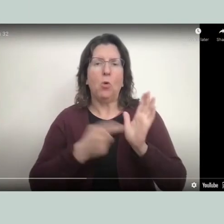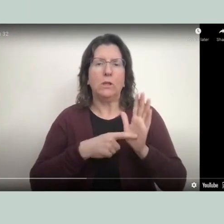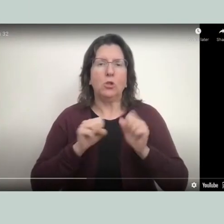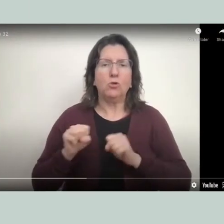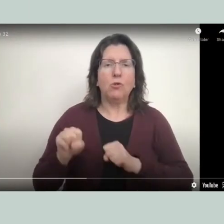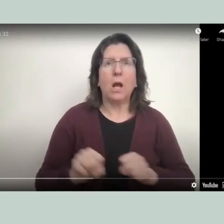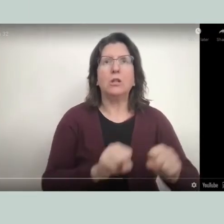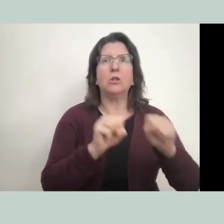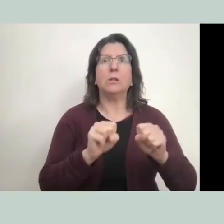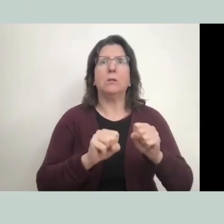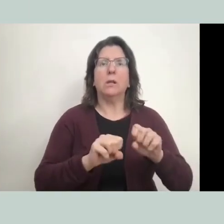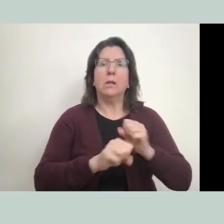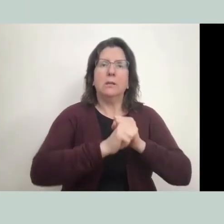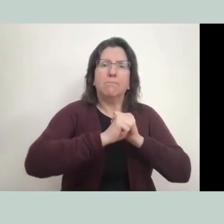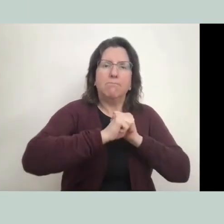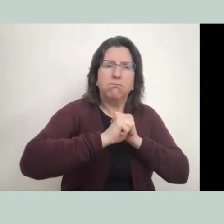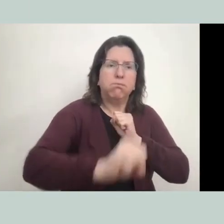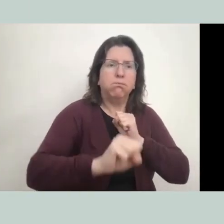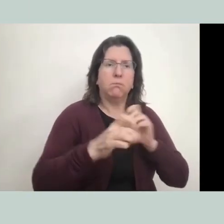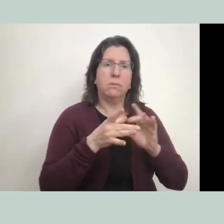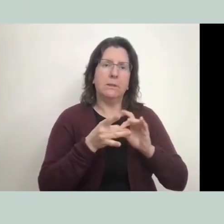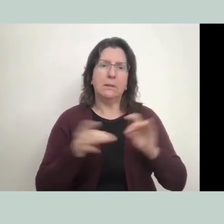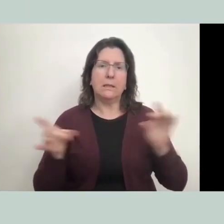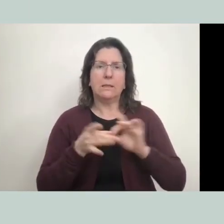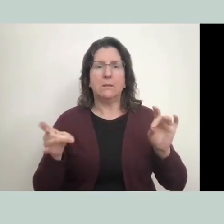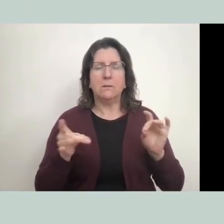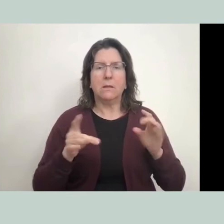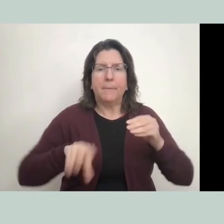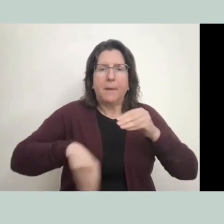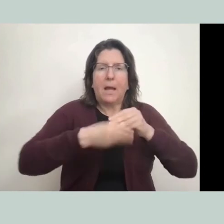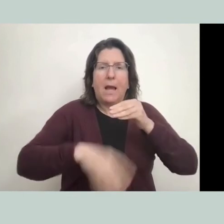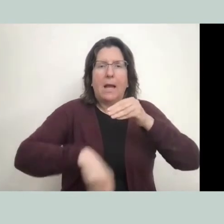Another noticing strategy is 'elaborating.'